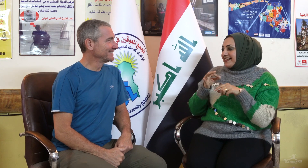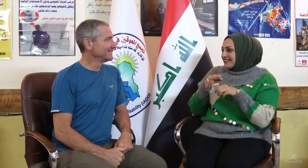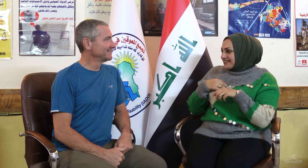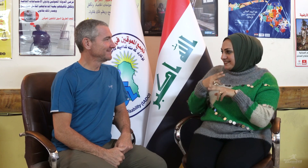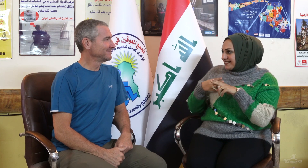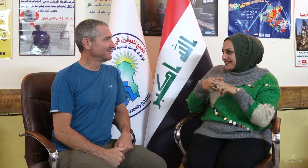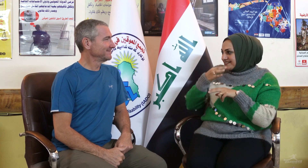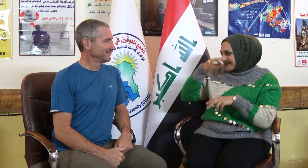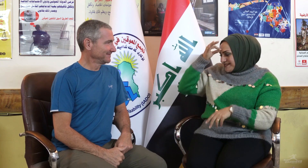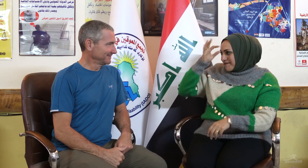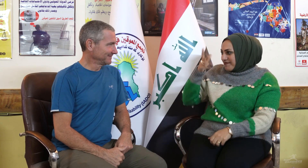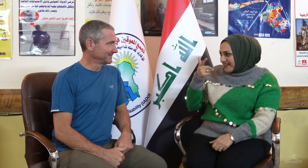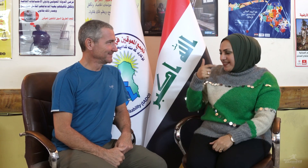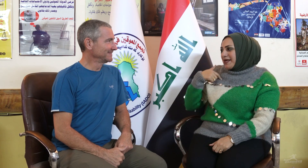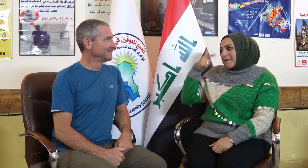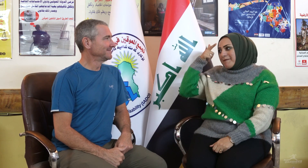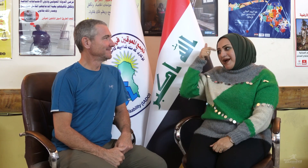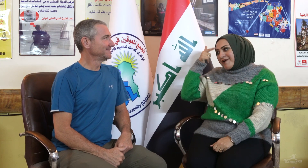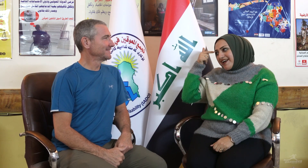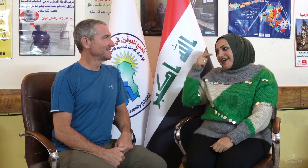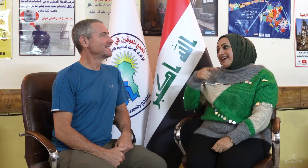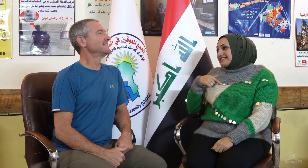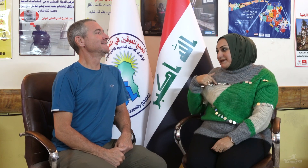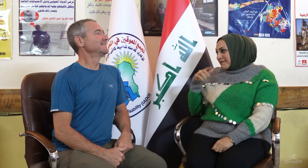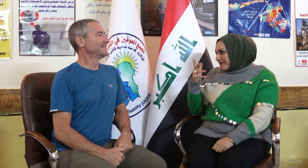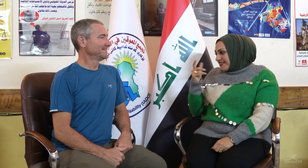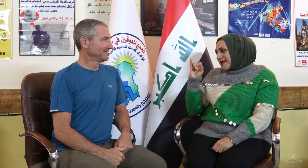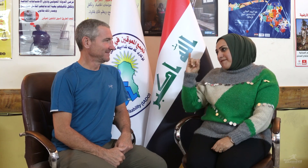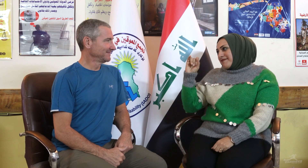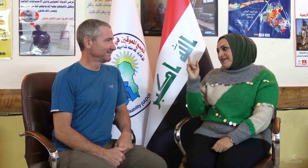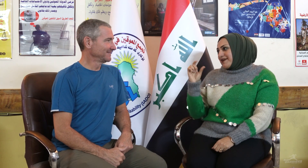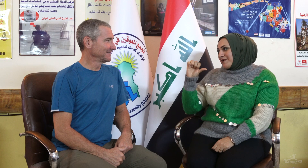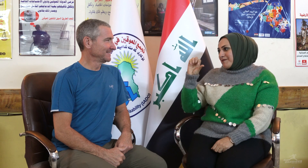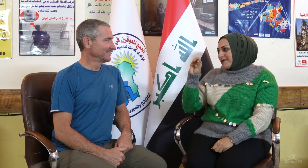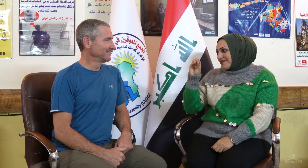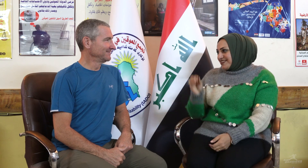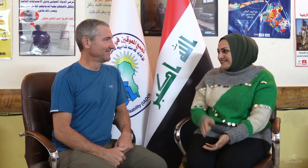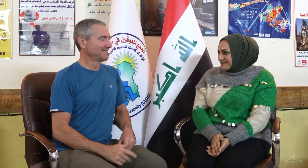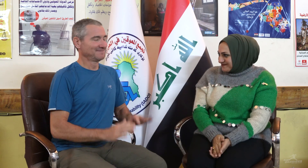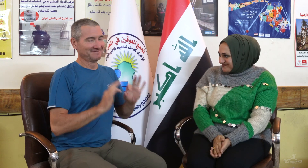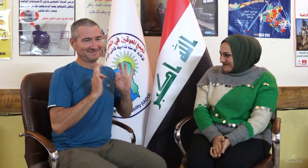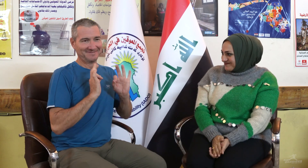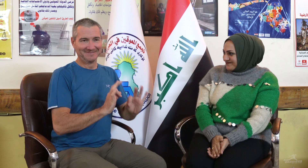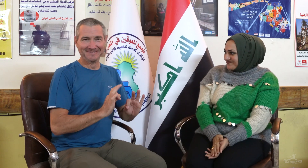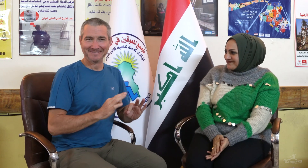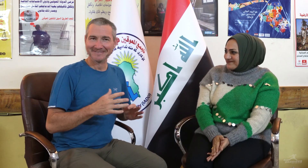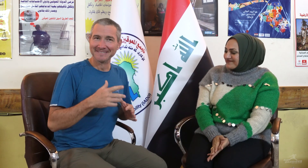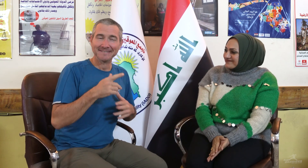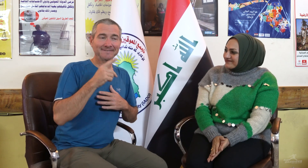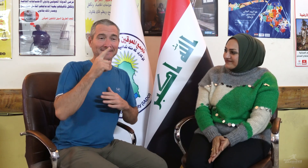This is my name sign, my name is Marwa. Great.